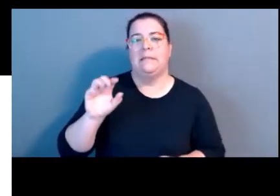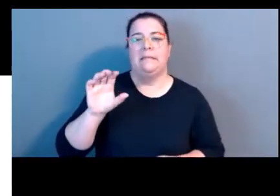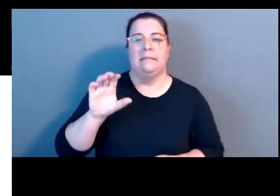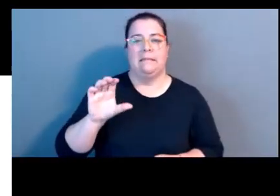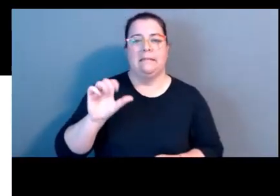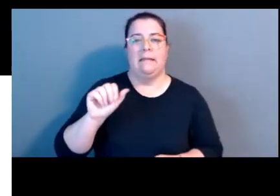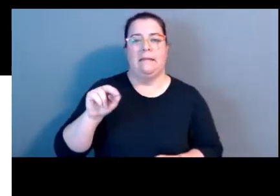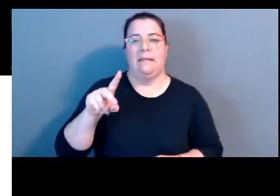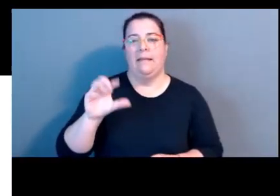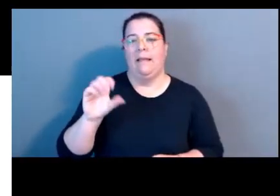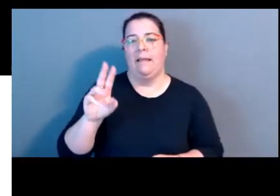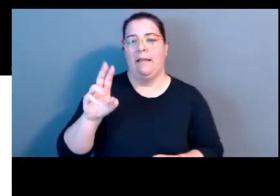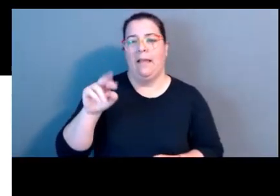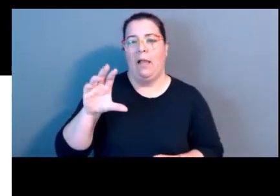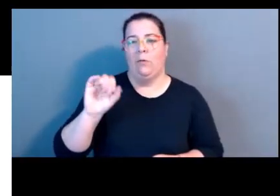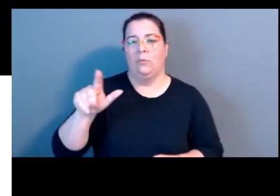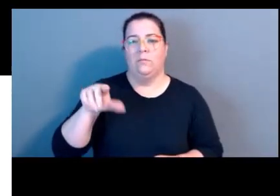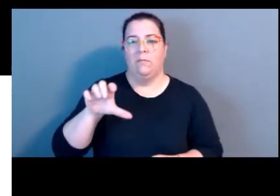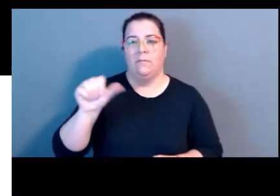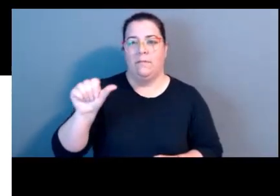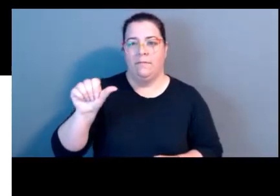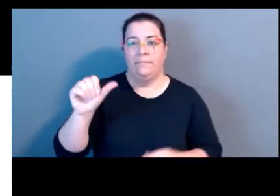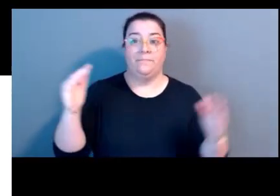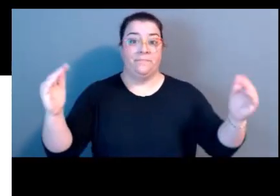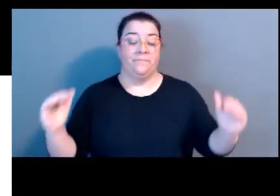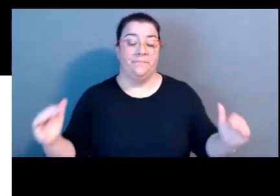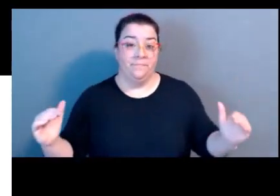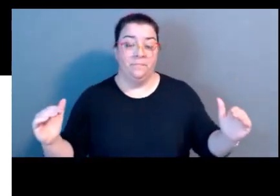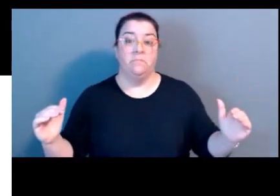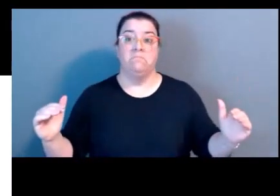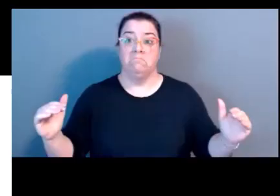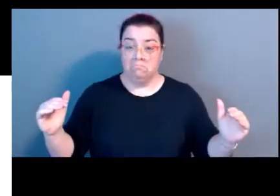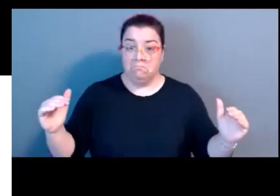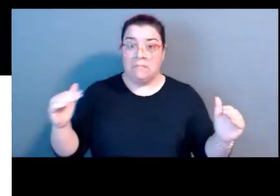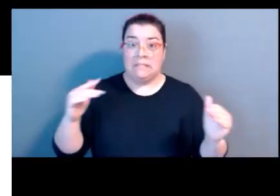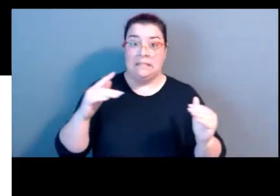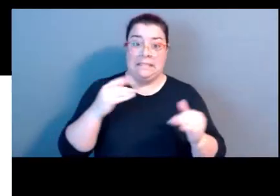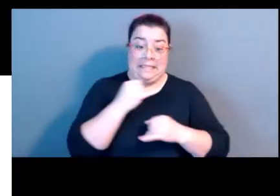If you have International Residencies-specific questions